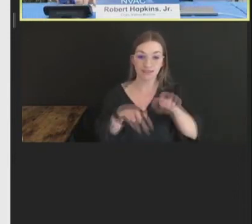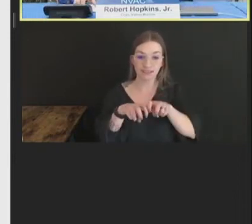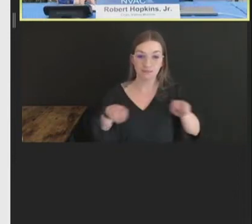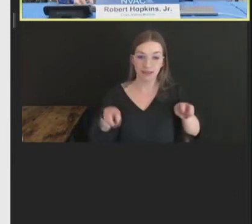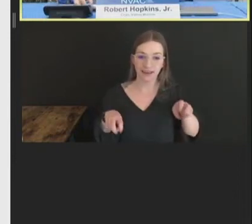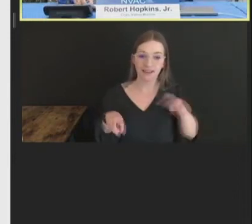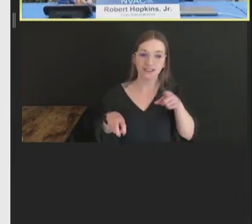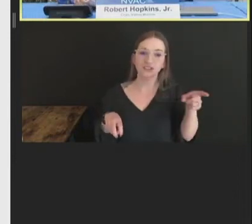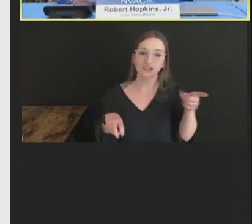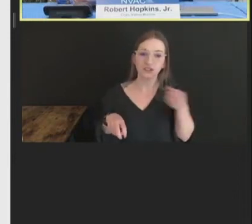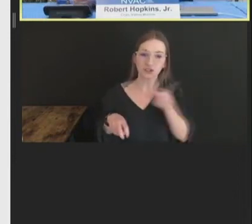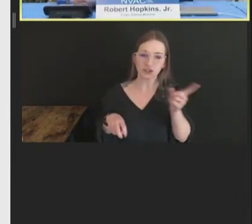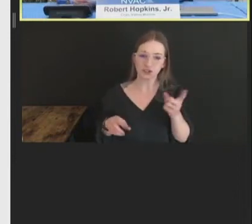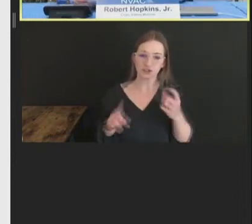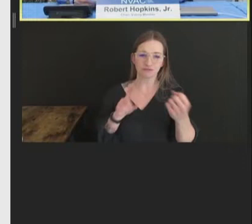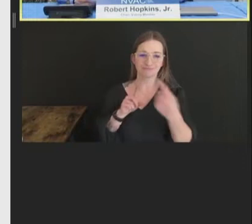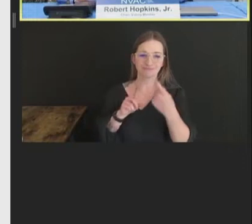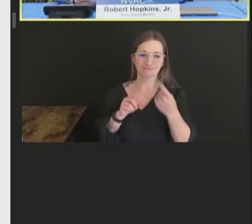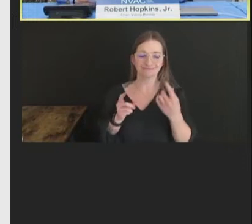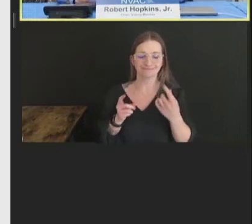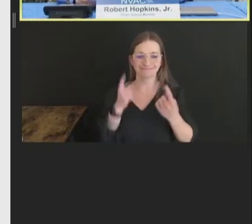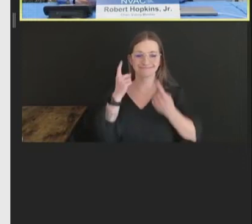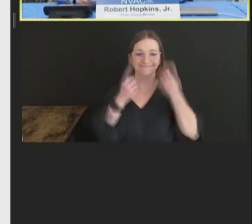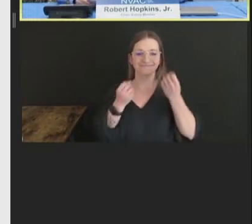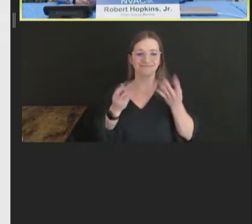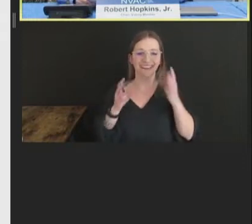of questions for us as well as given us some important information to think about